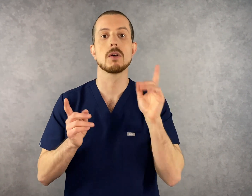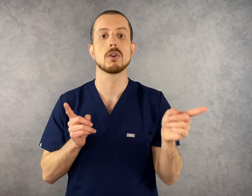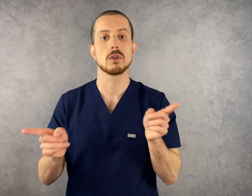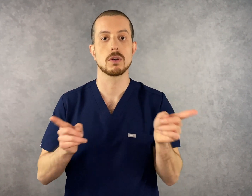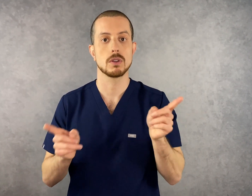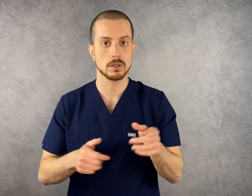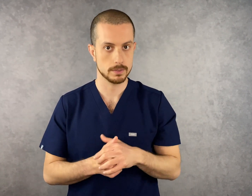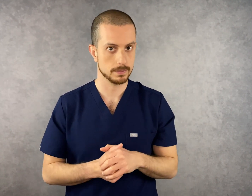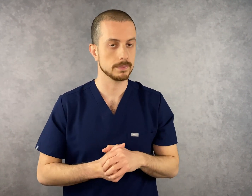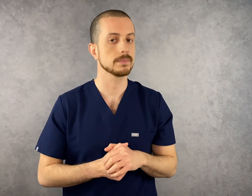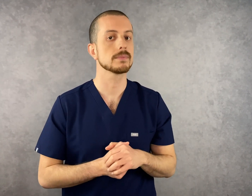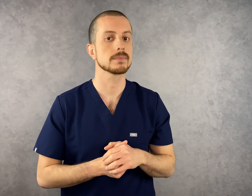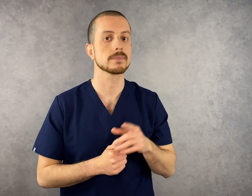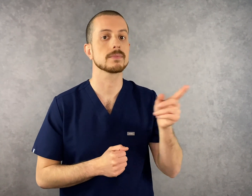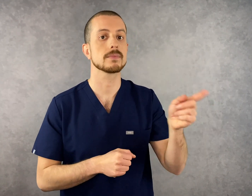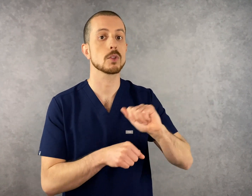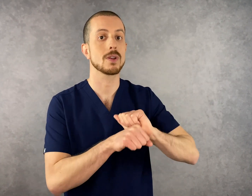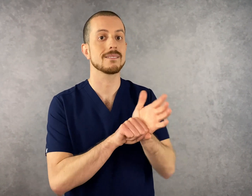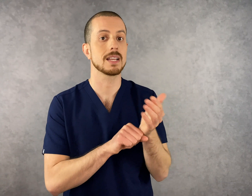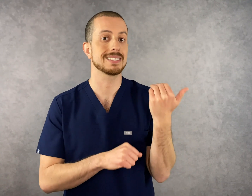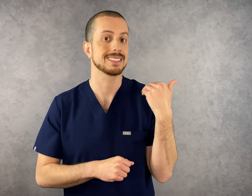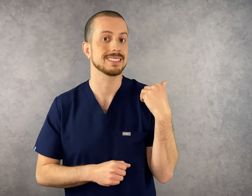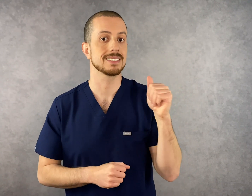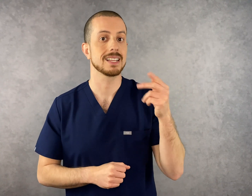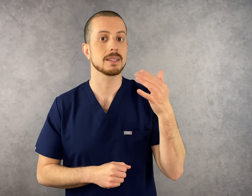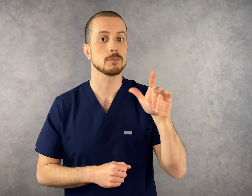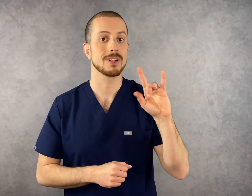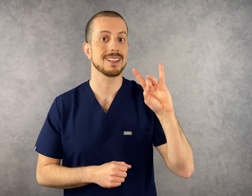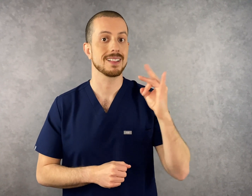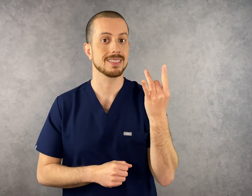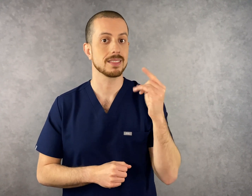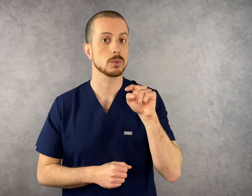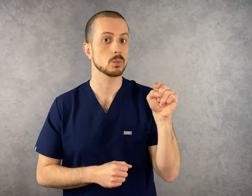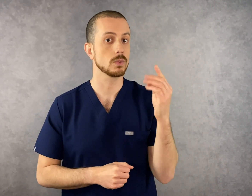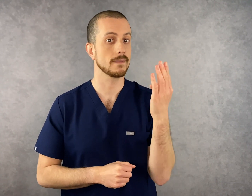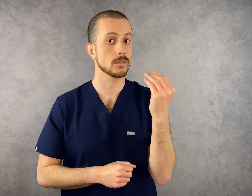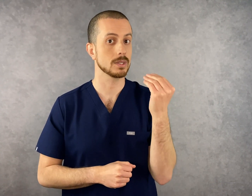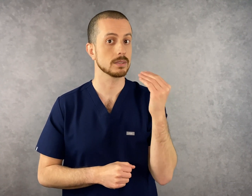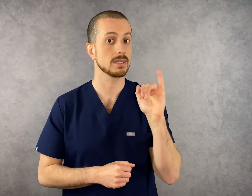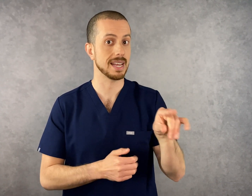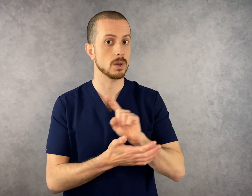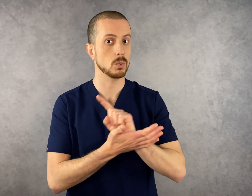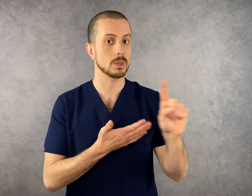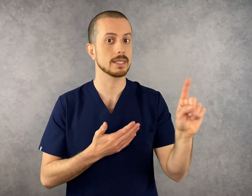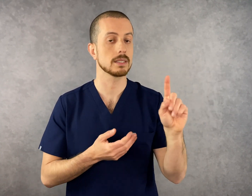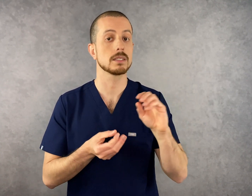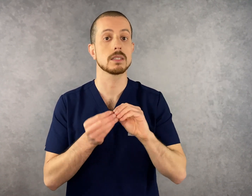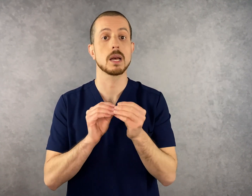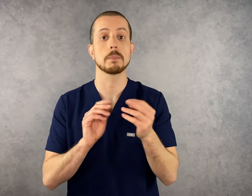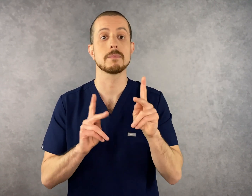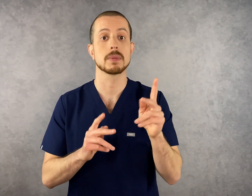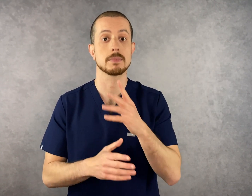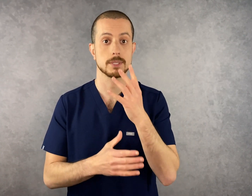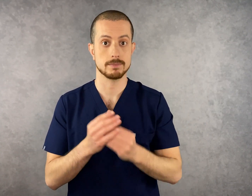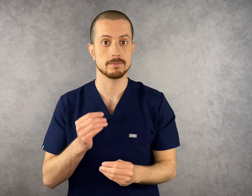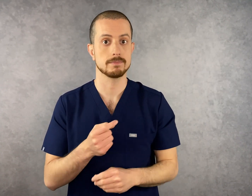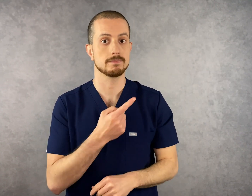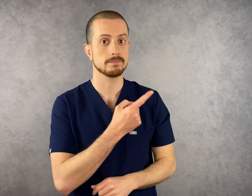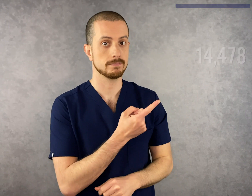They compared the two datasets. For the coronavirus, for the week starting April 8 to April 14, the number of people that passed away is